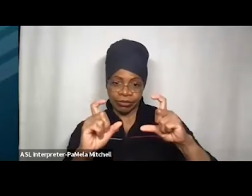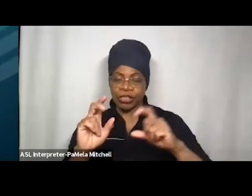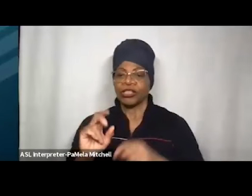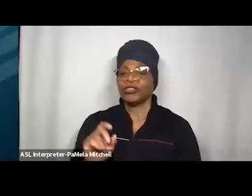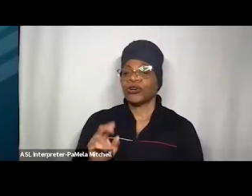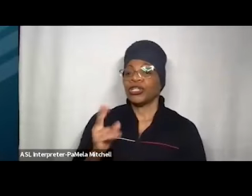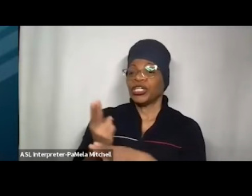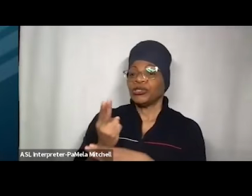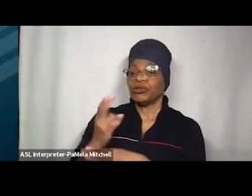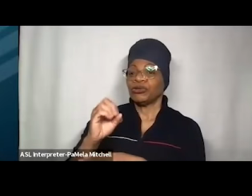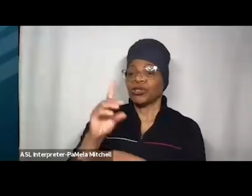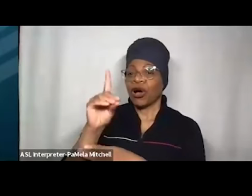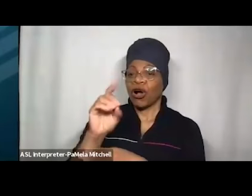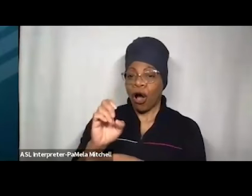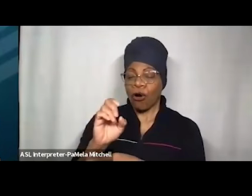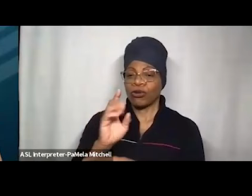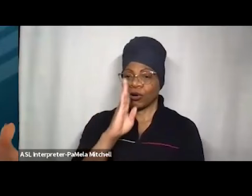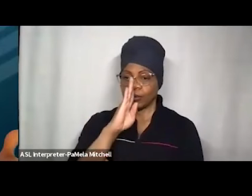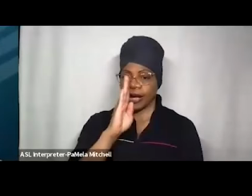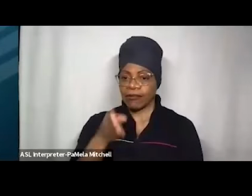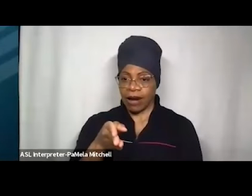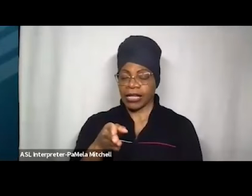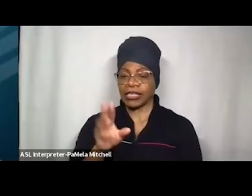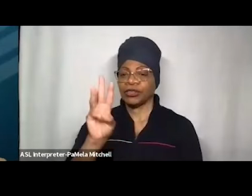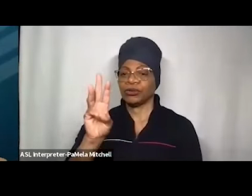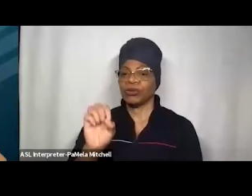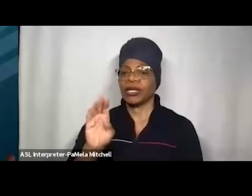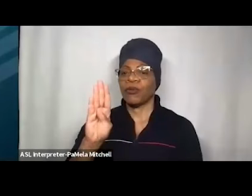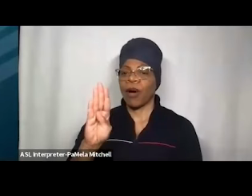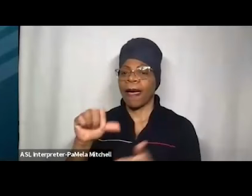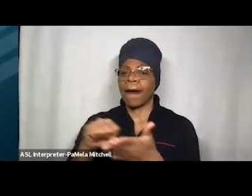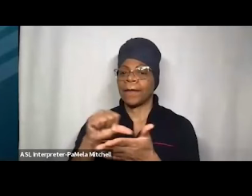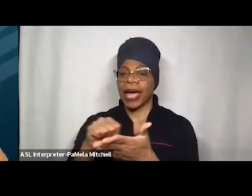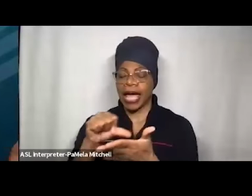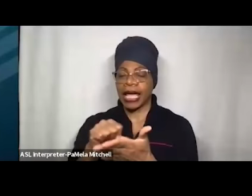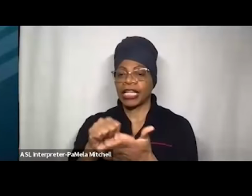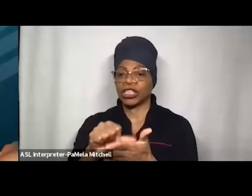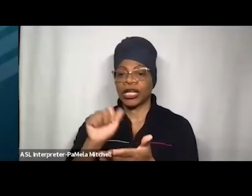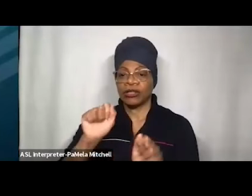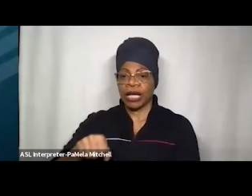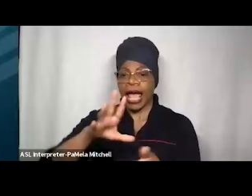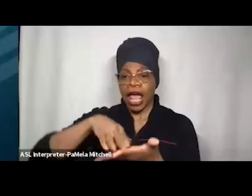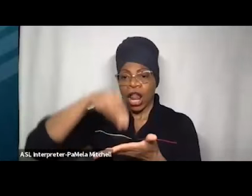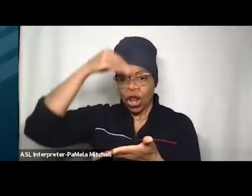where you can sign up for SAMHSA's GAINS Center's listserv, where you can learn more about our webinars,